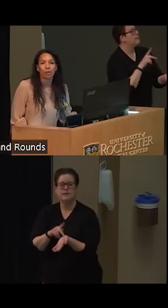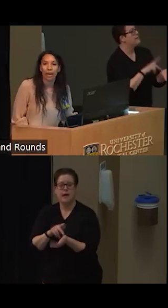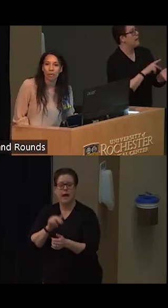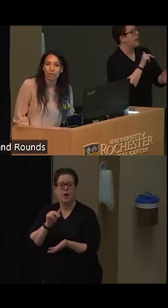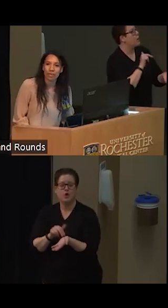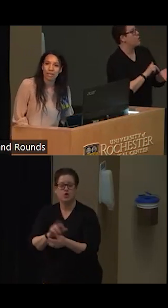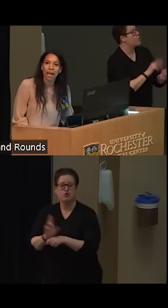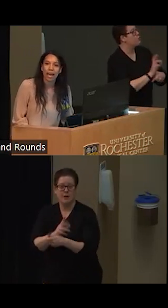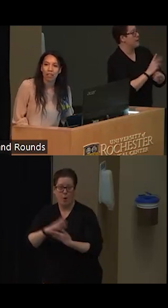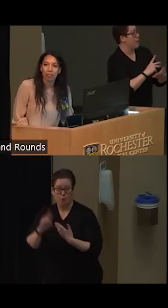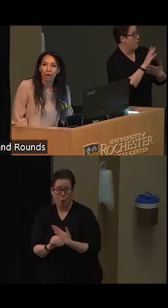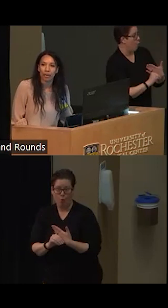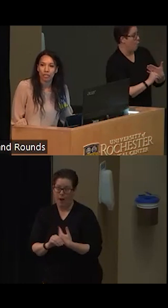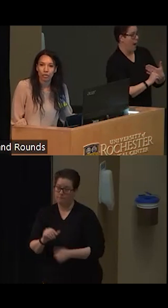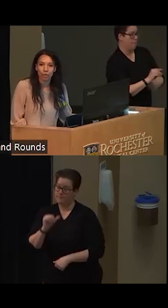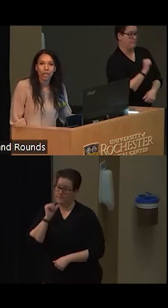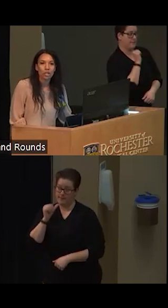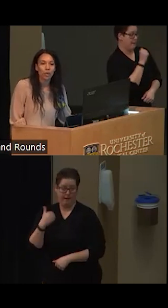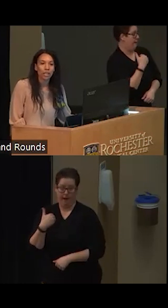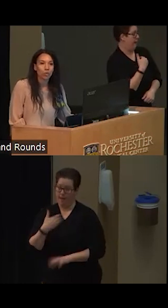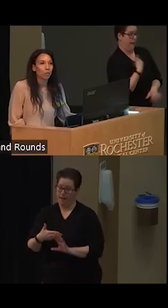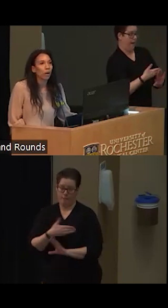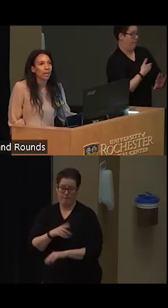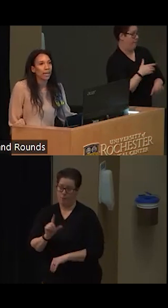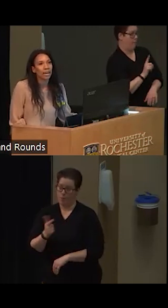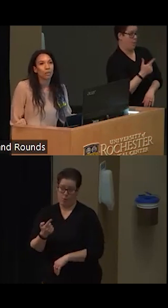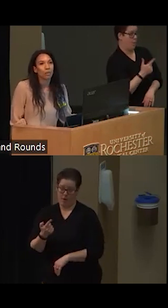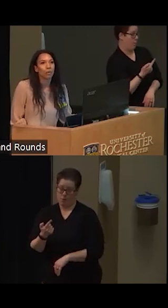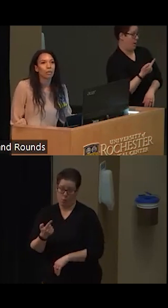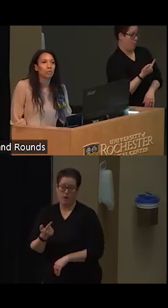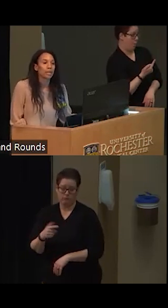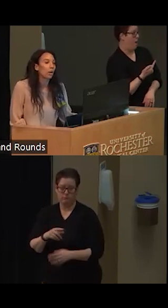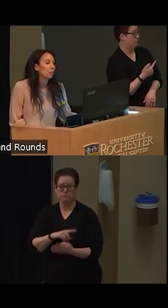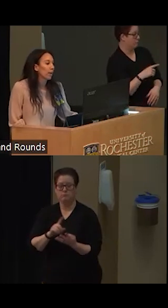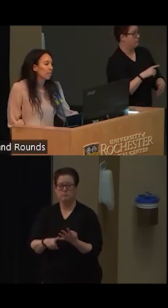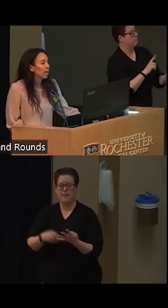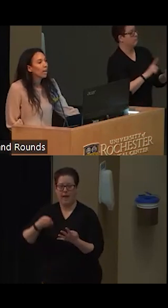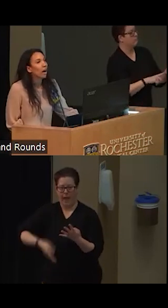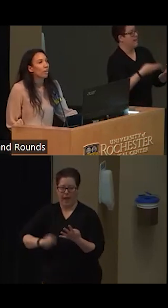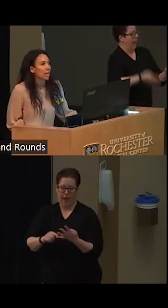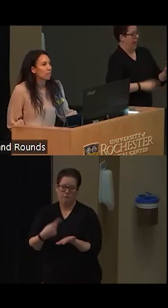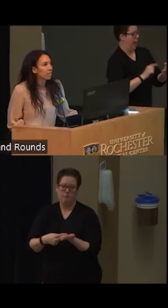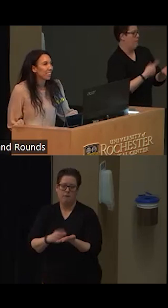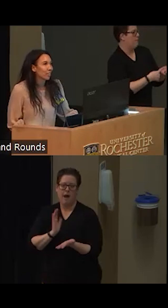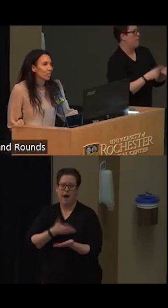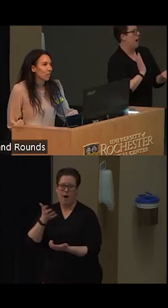program which we did not have prior to 2021 and we will close out with our adaptive leadership